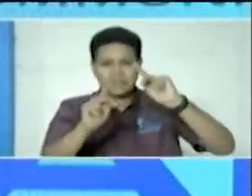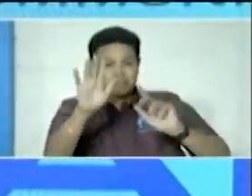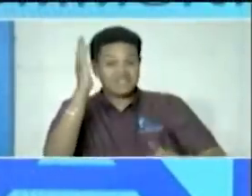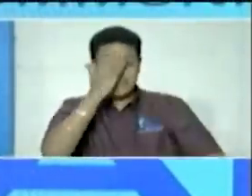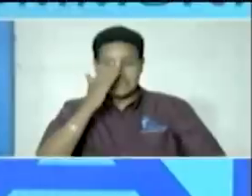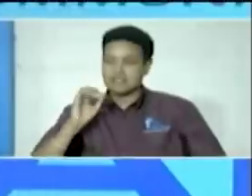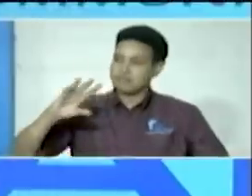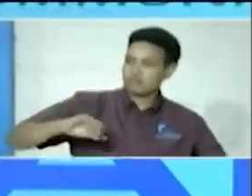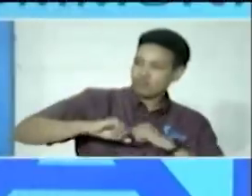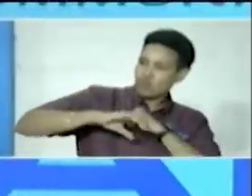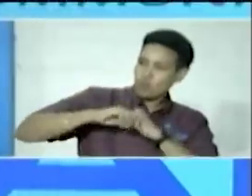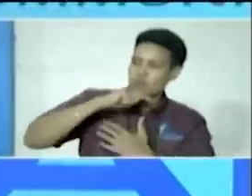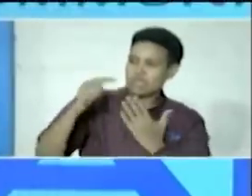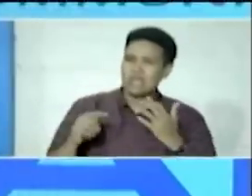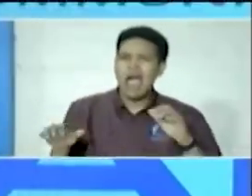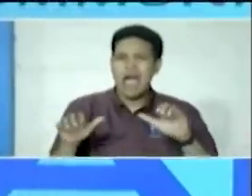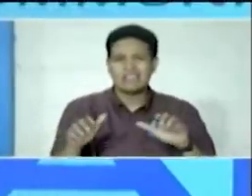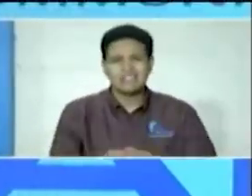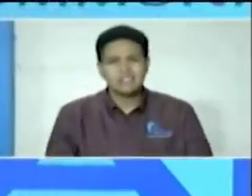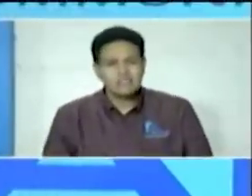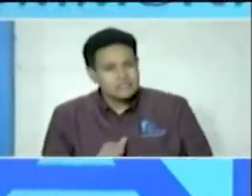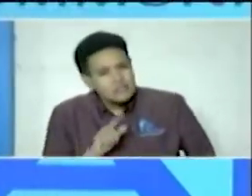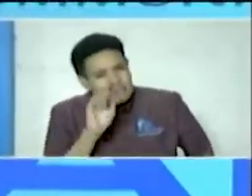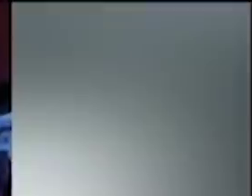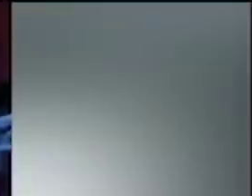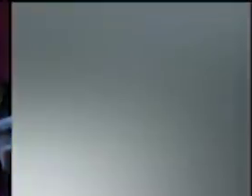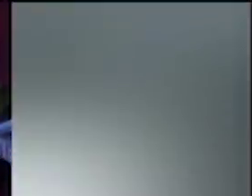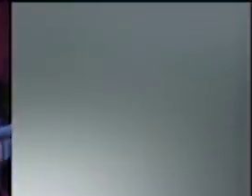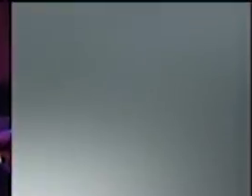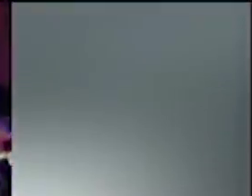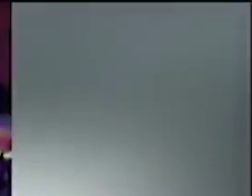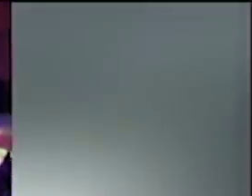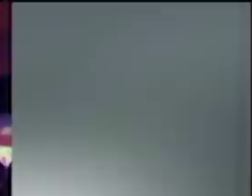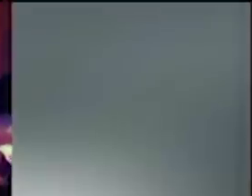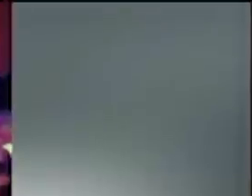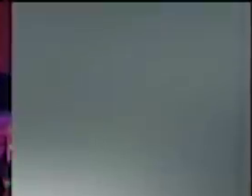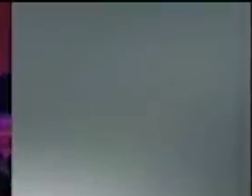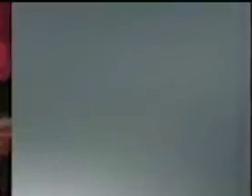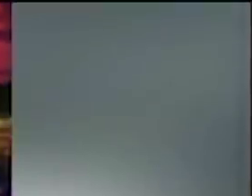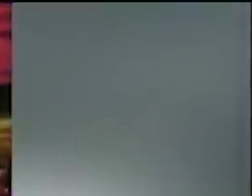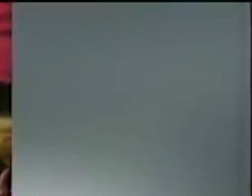activities mr mckenzie says it is clear that the management and operators of regamil have no regard for the protocols put in